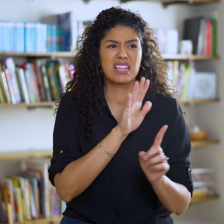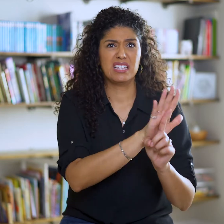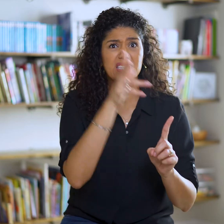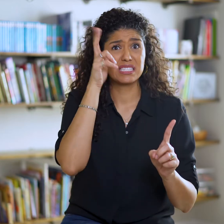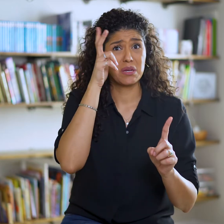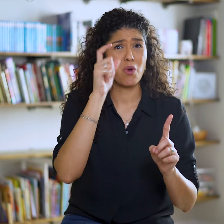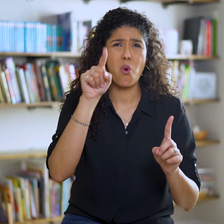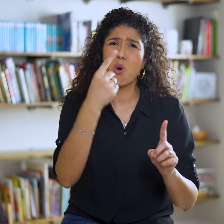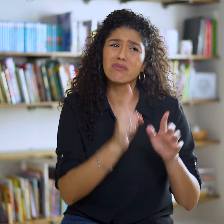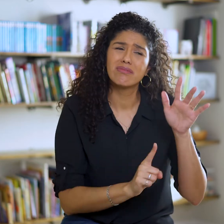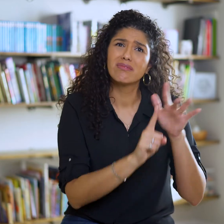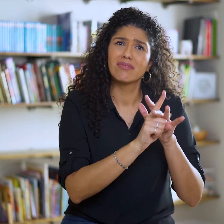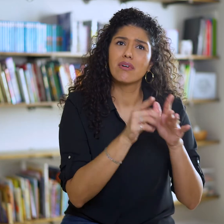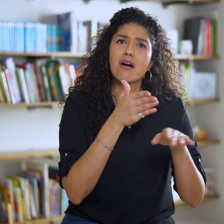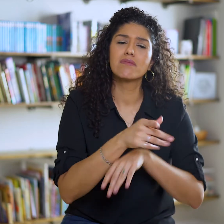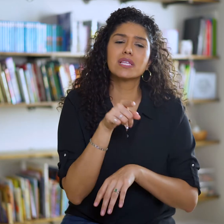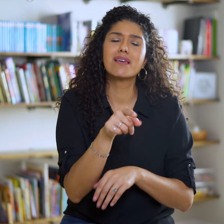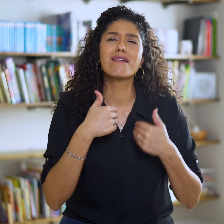His demon always shows up after David has a